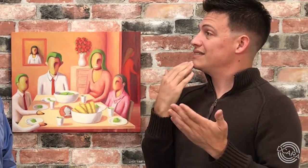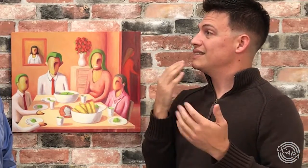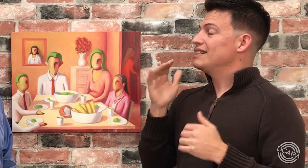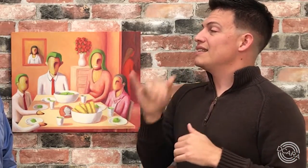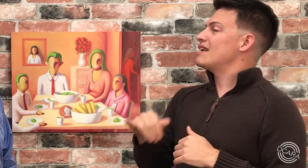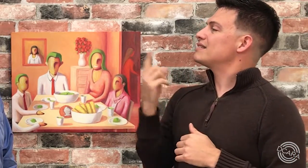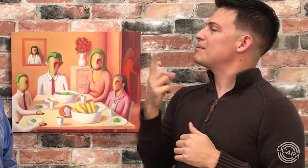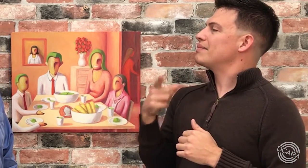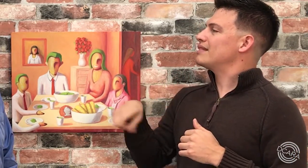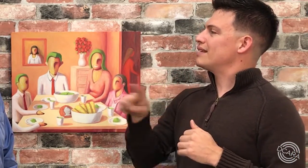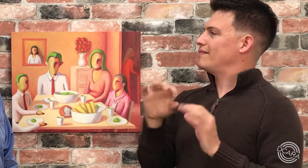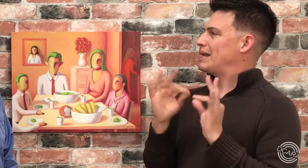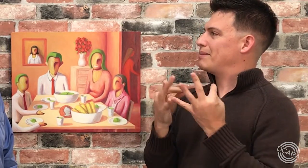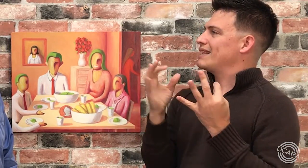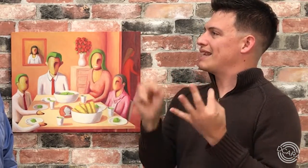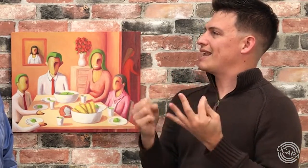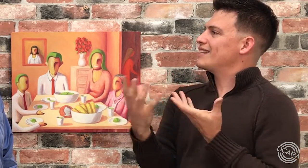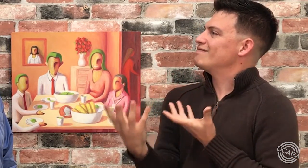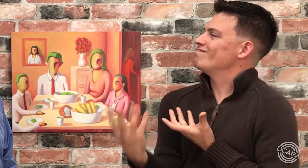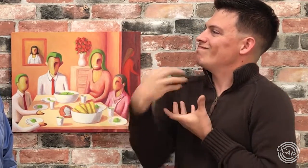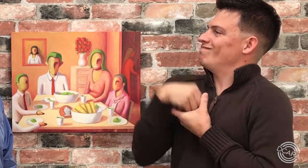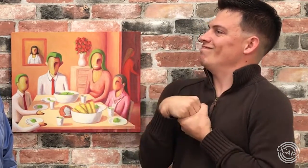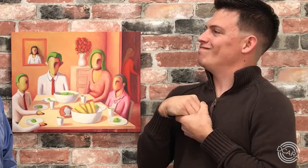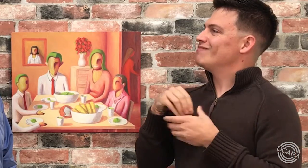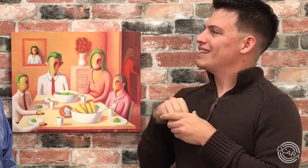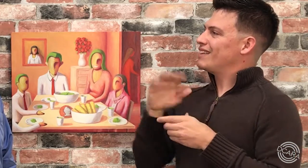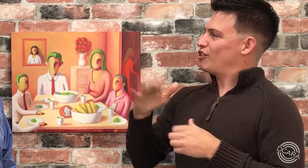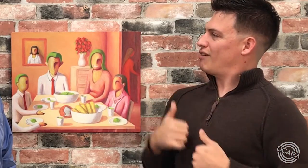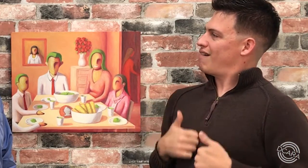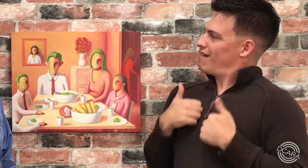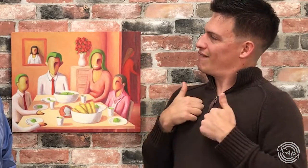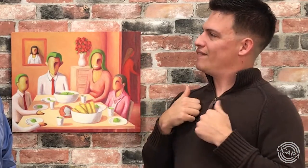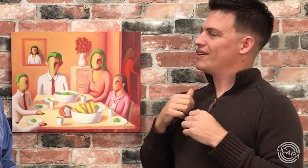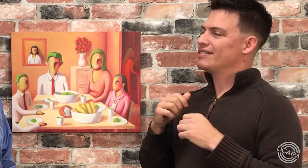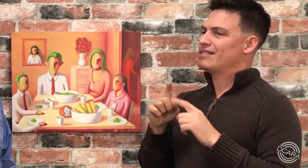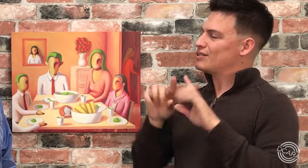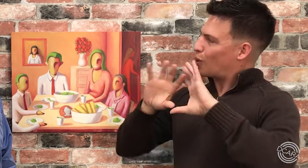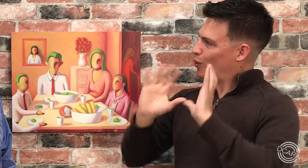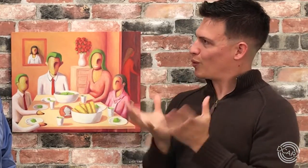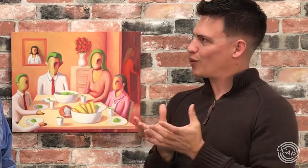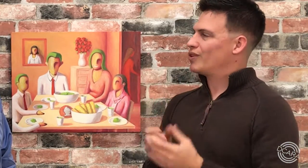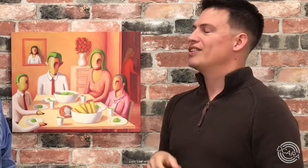That's something the family can include in their lives as a whole.